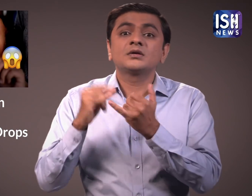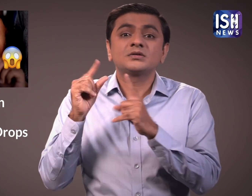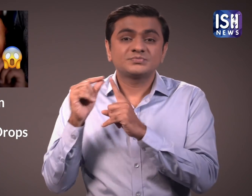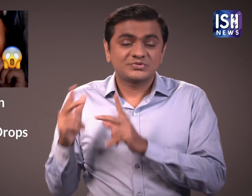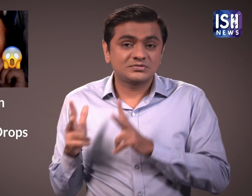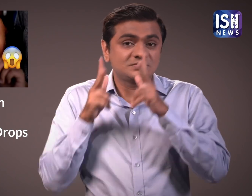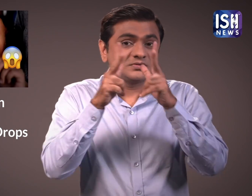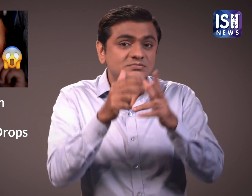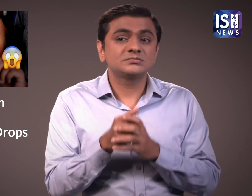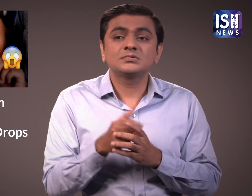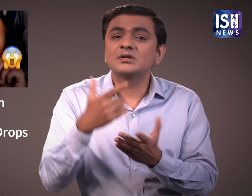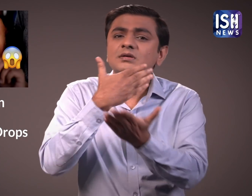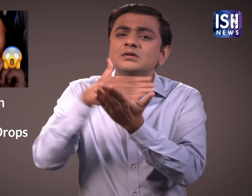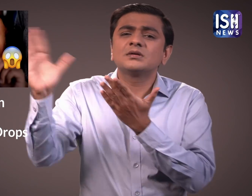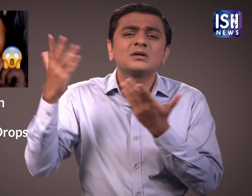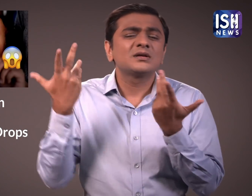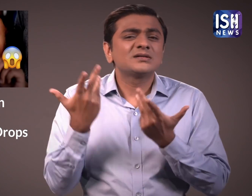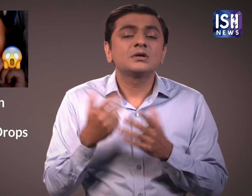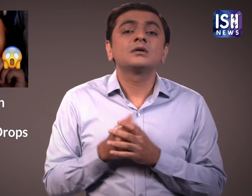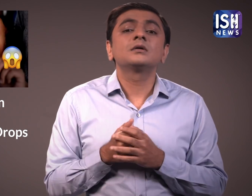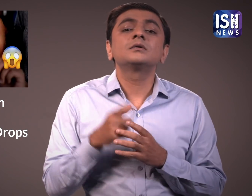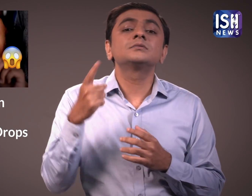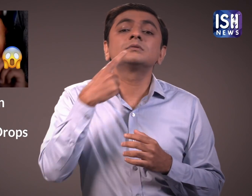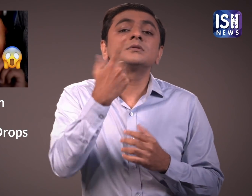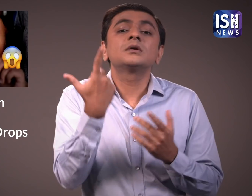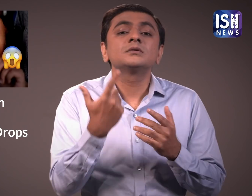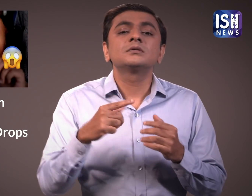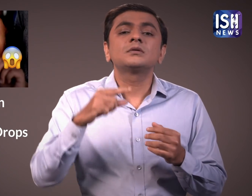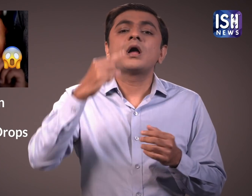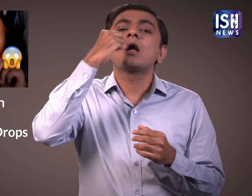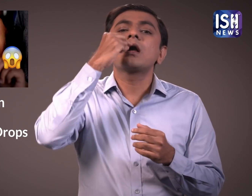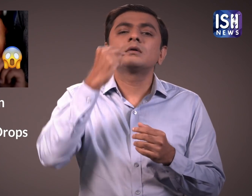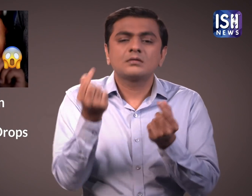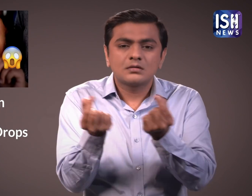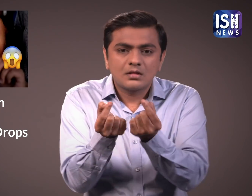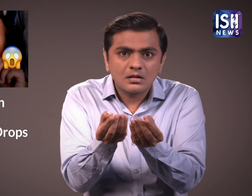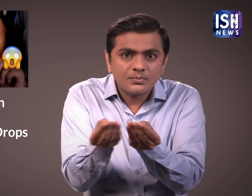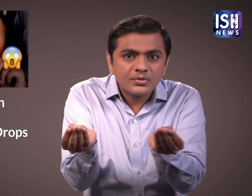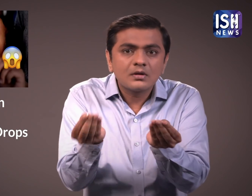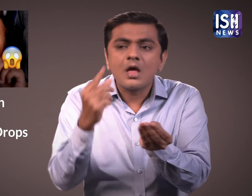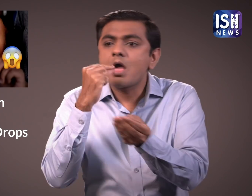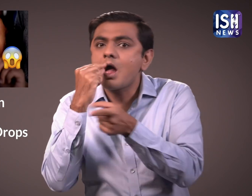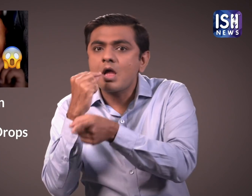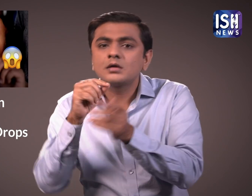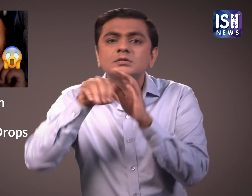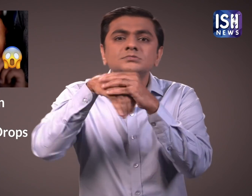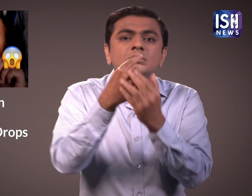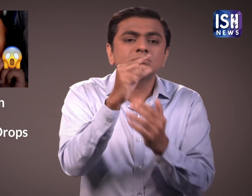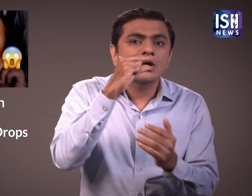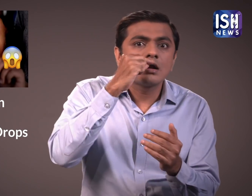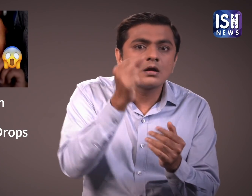Panchal said, nurses mistook bottles of sanitisers placed nearby to be the vaccine drops